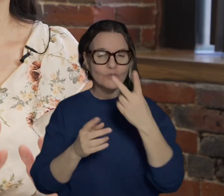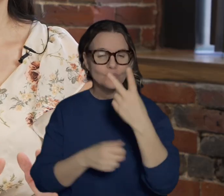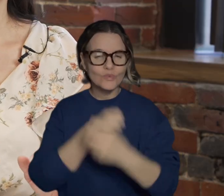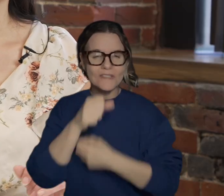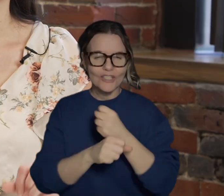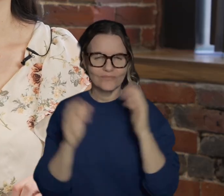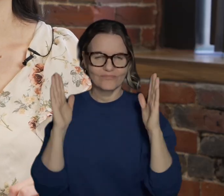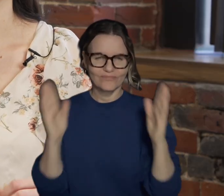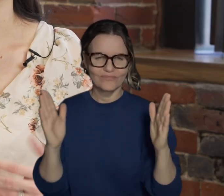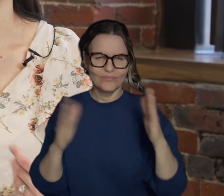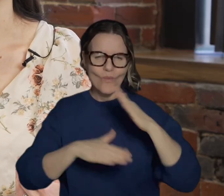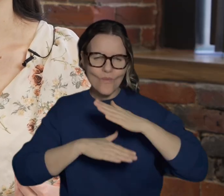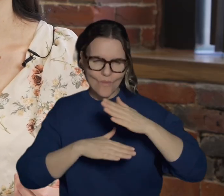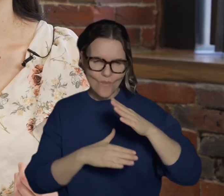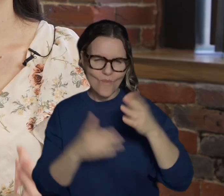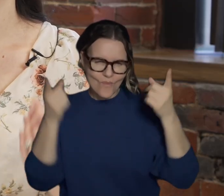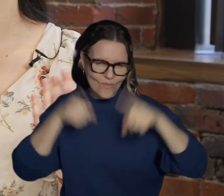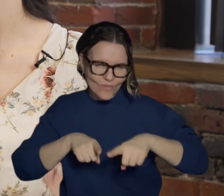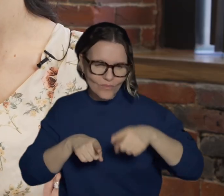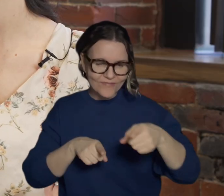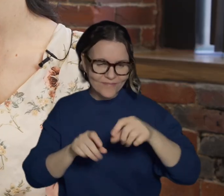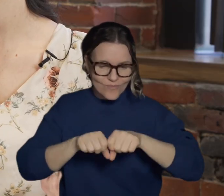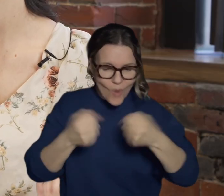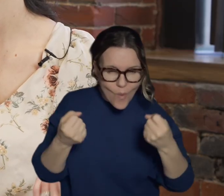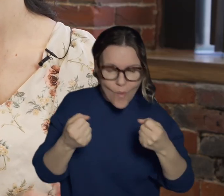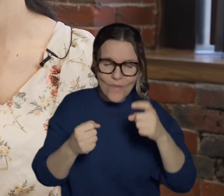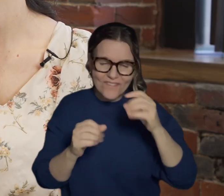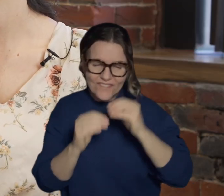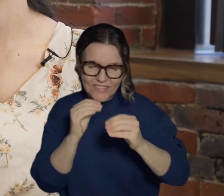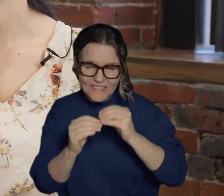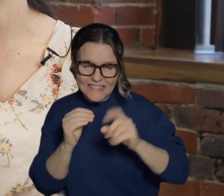turn the sound off for some of the features and then last lastly it also has a 2-year